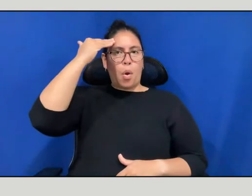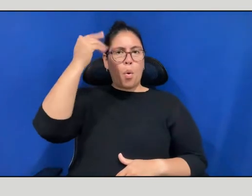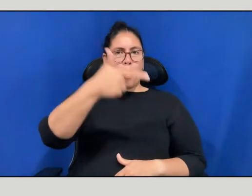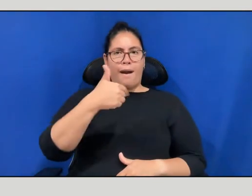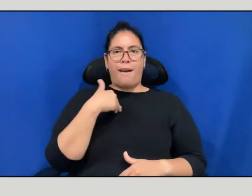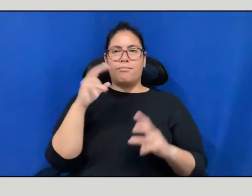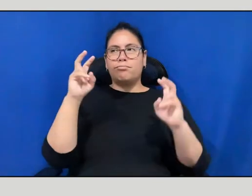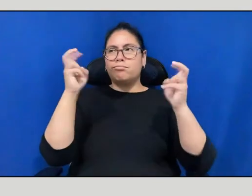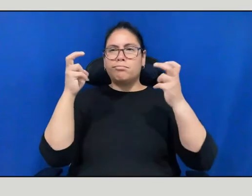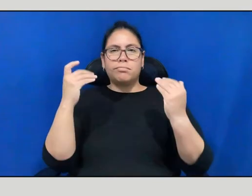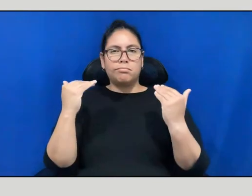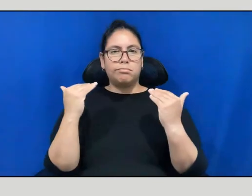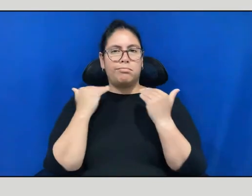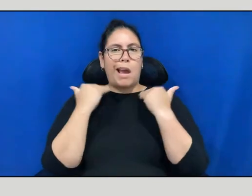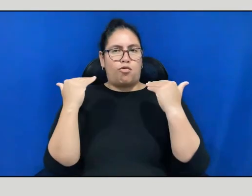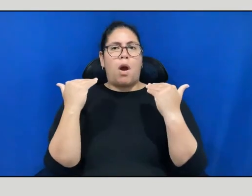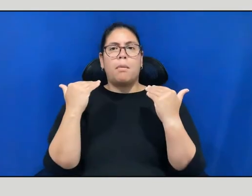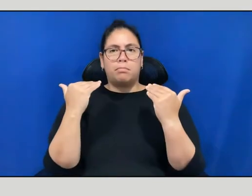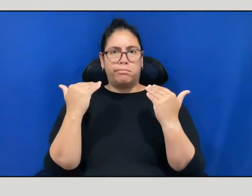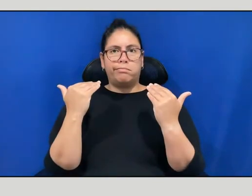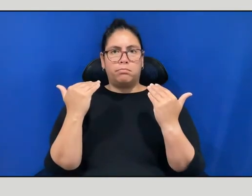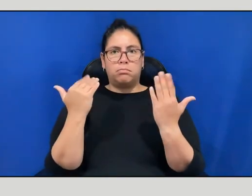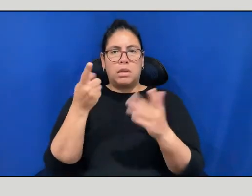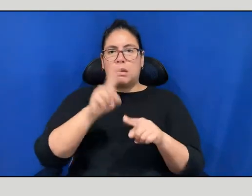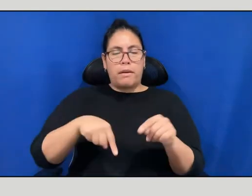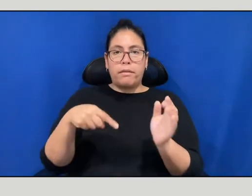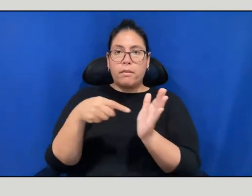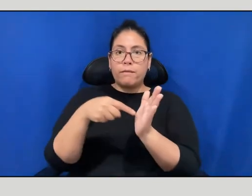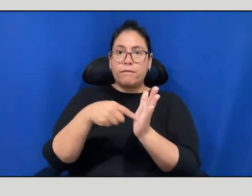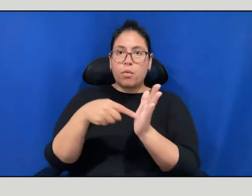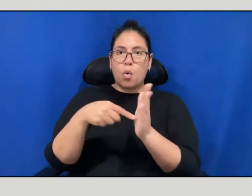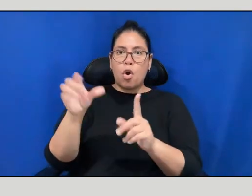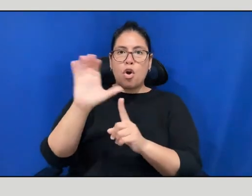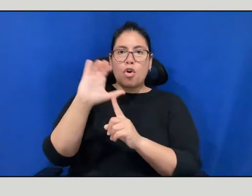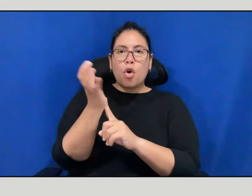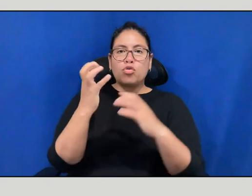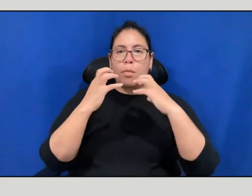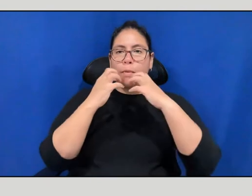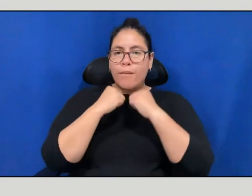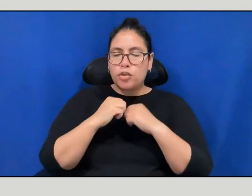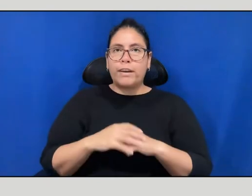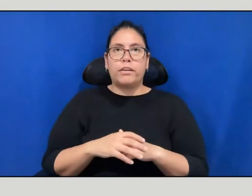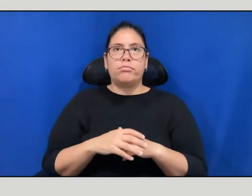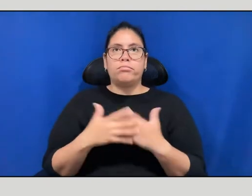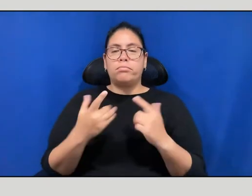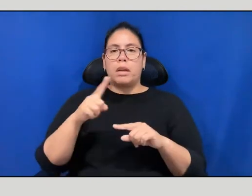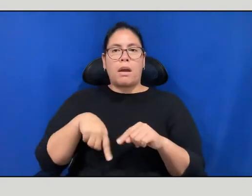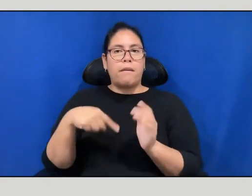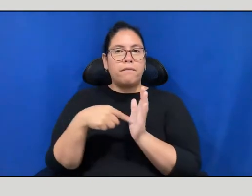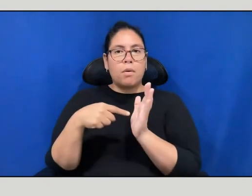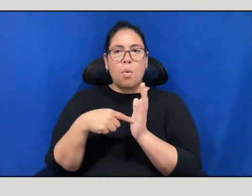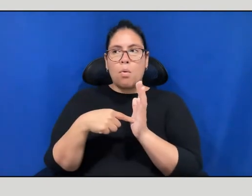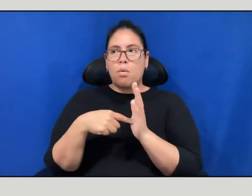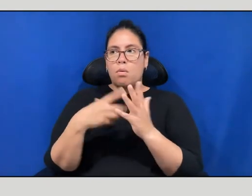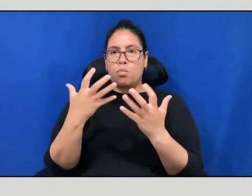that no longer can afford cultural preservation, the cultural work of the Instituto de Cultura, et cetera,